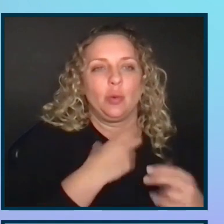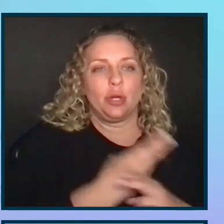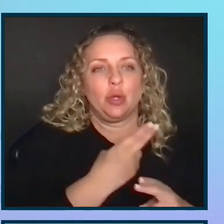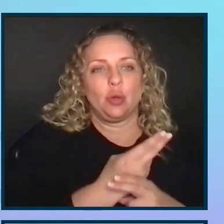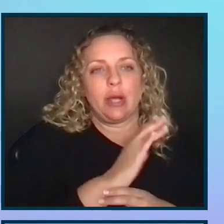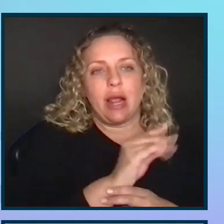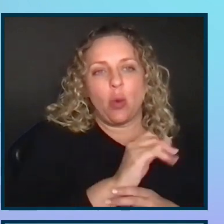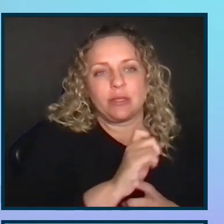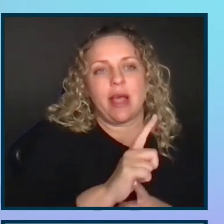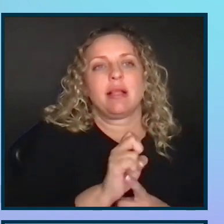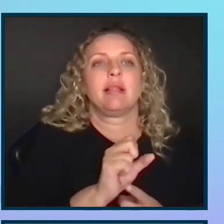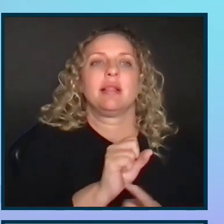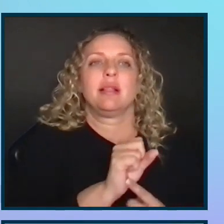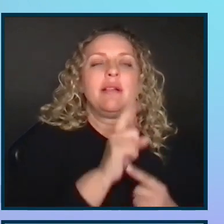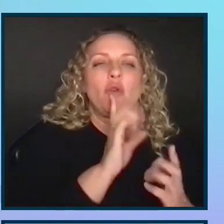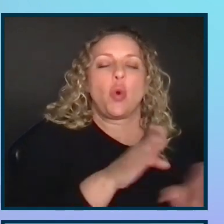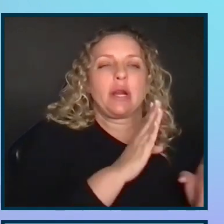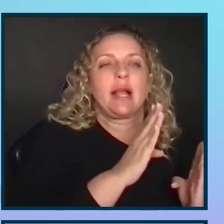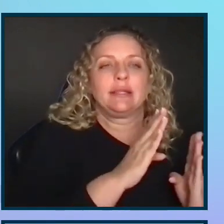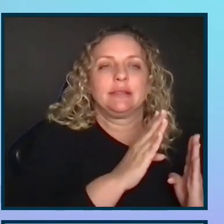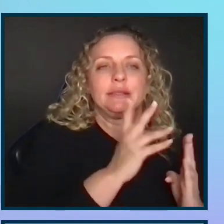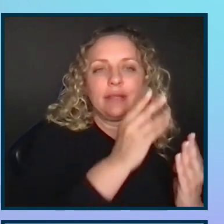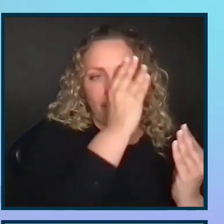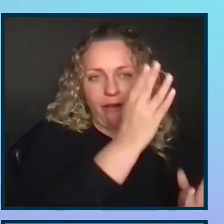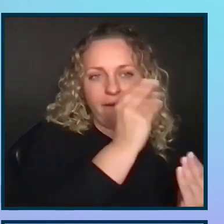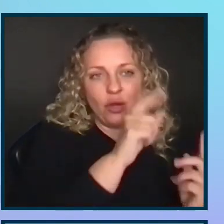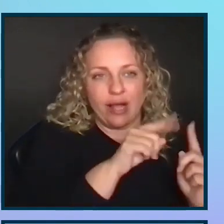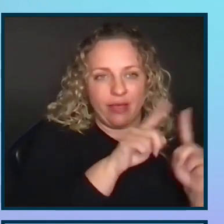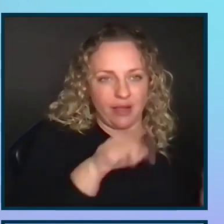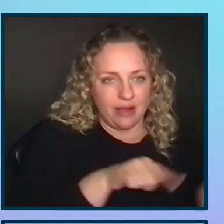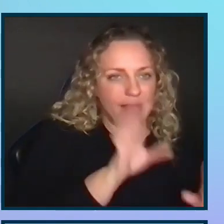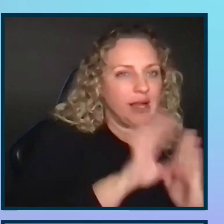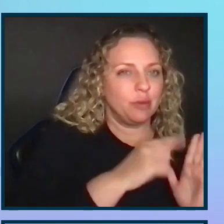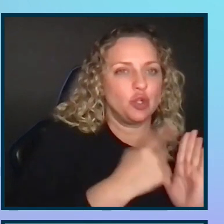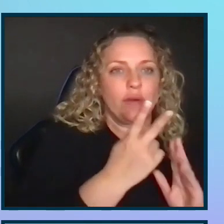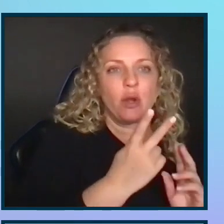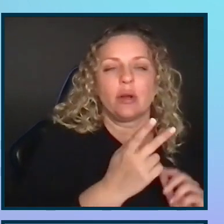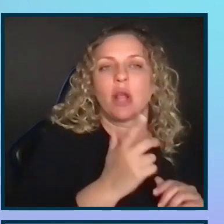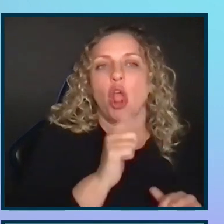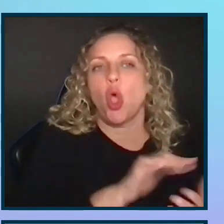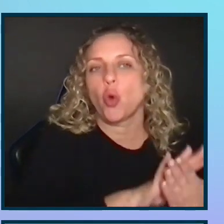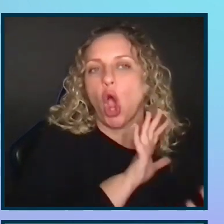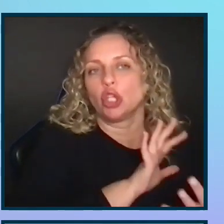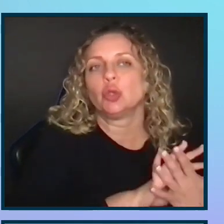as a way of organizing content, the content within the carousel and the first image shows something that's very low contrast, text on image.